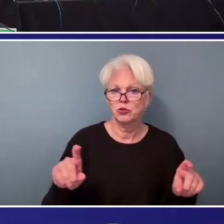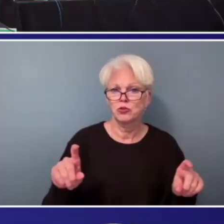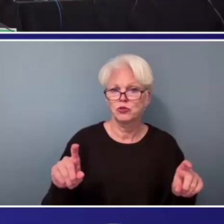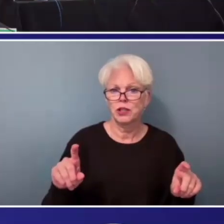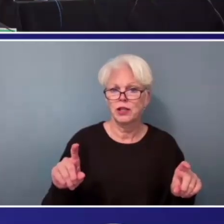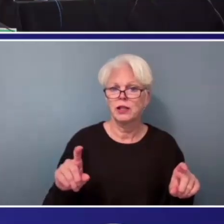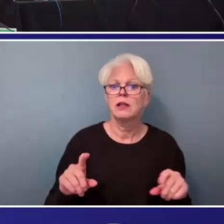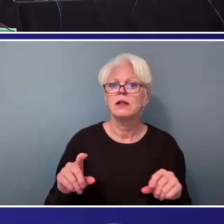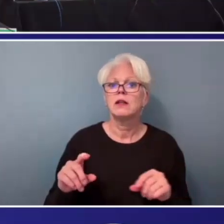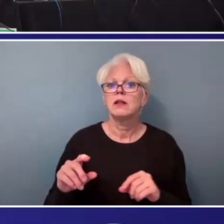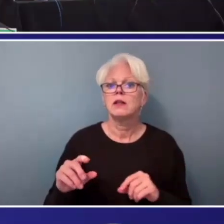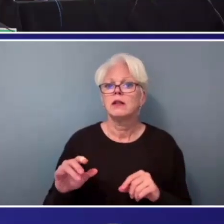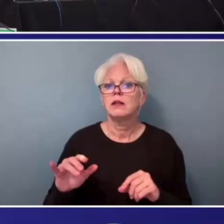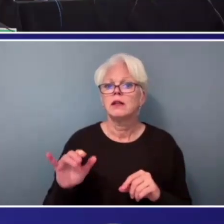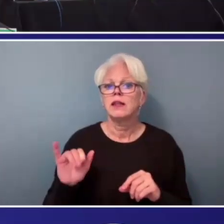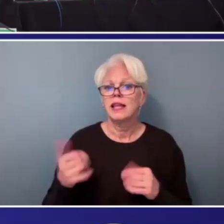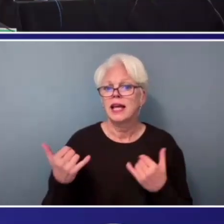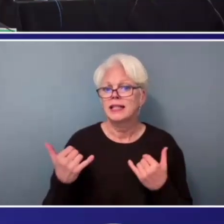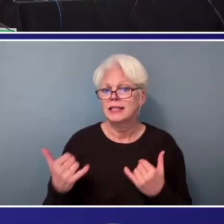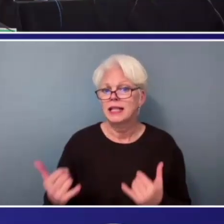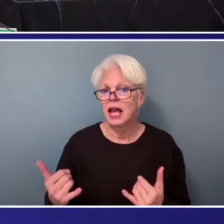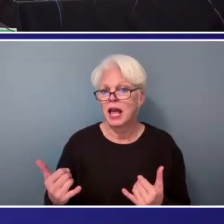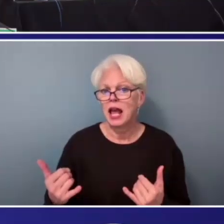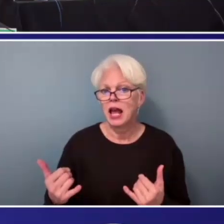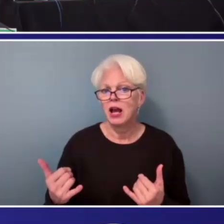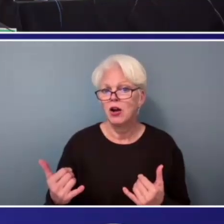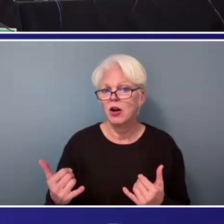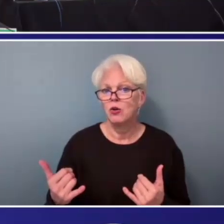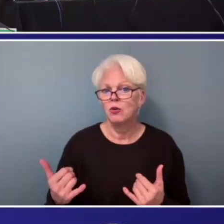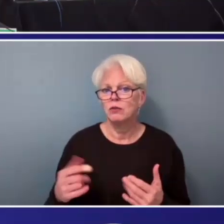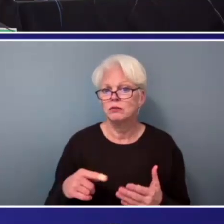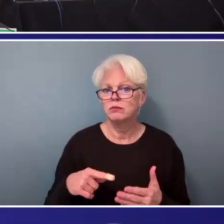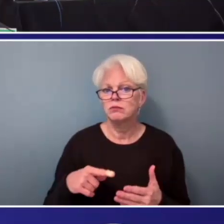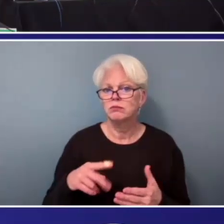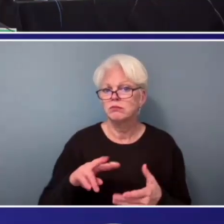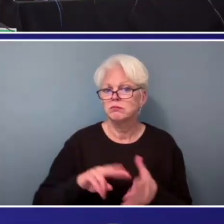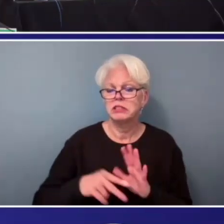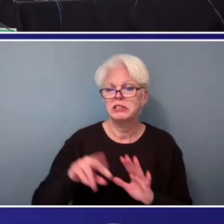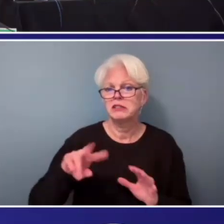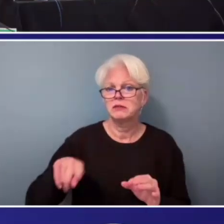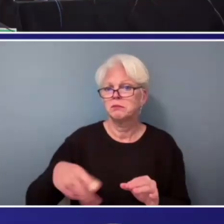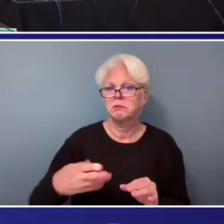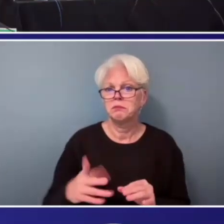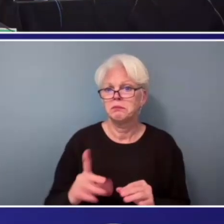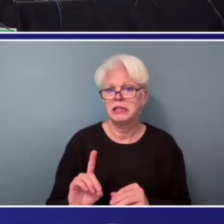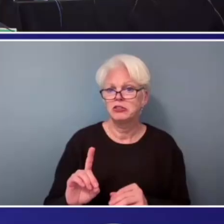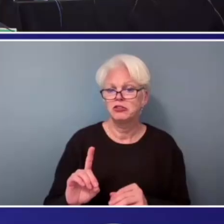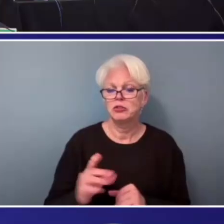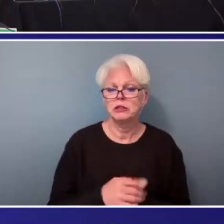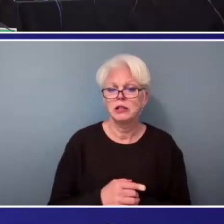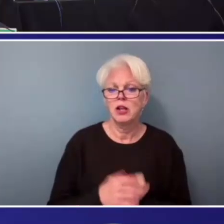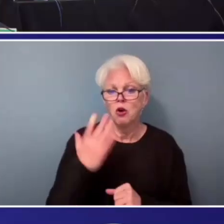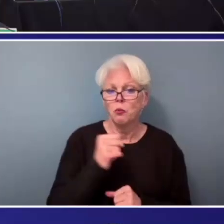which now refers to a doctorate, why not refer to -- instead of 80 credit